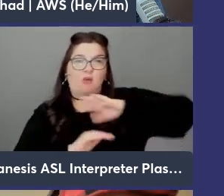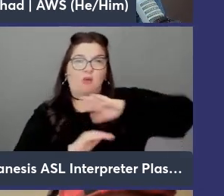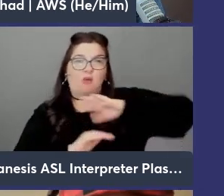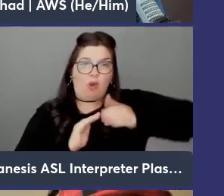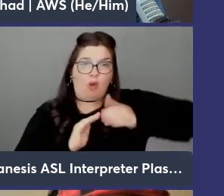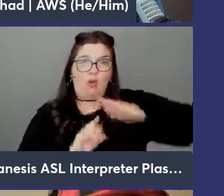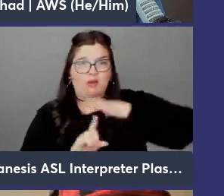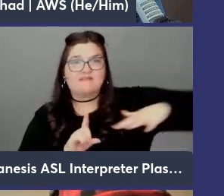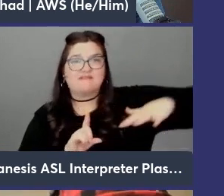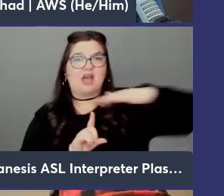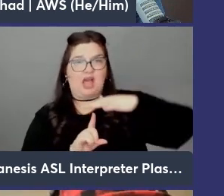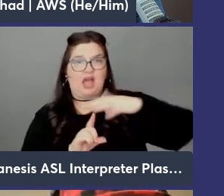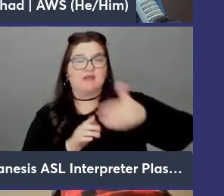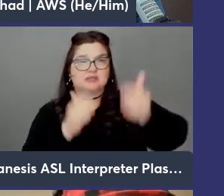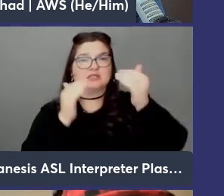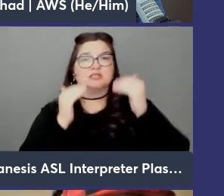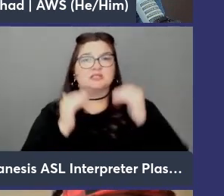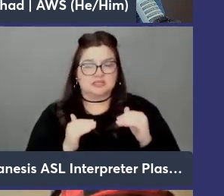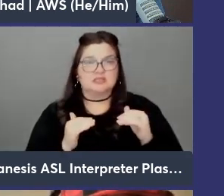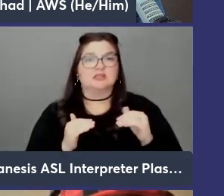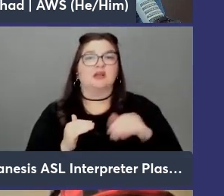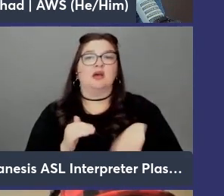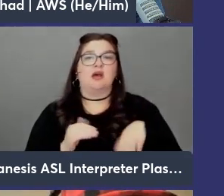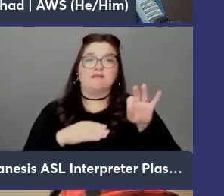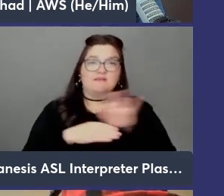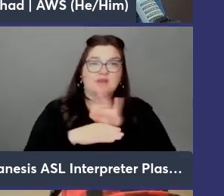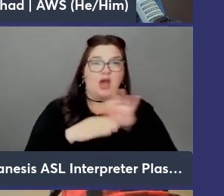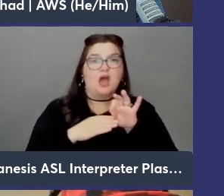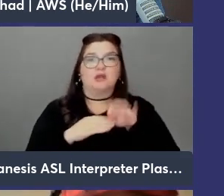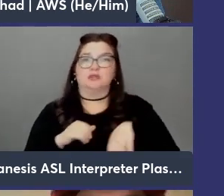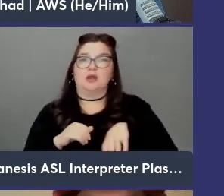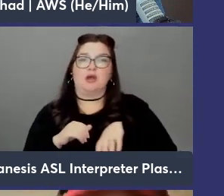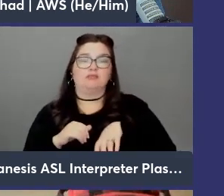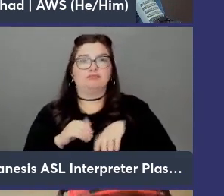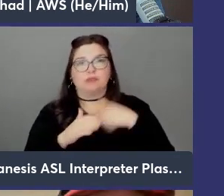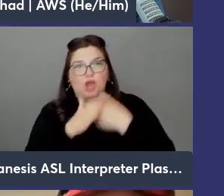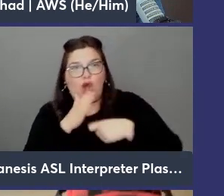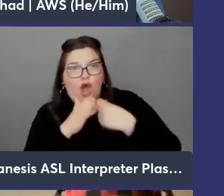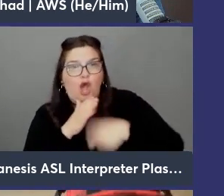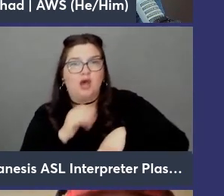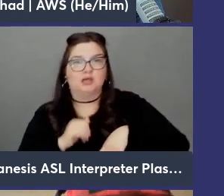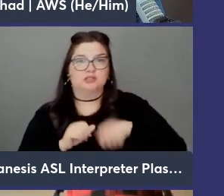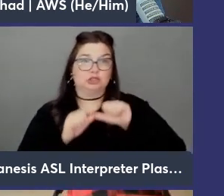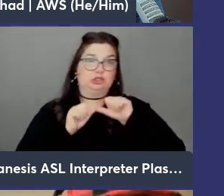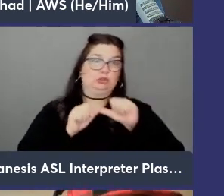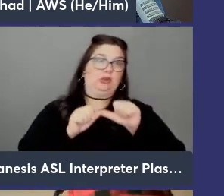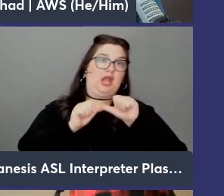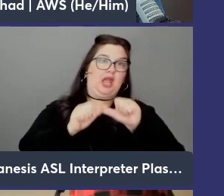It cold starts a function, runaway costs, durations, timeouts,